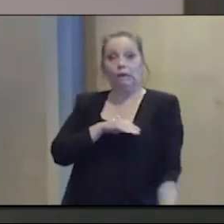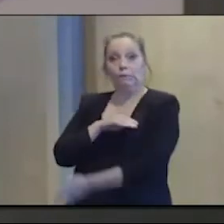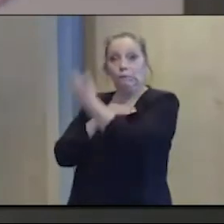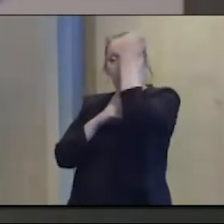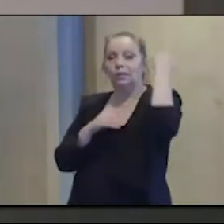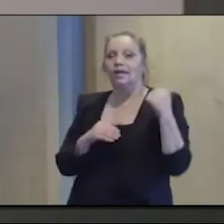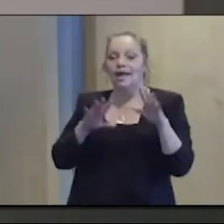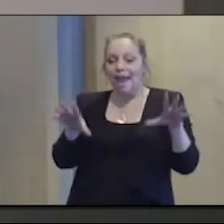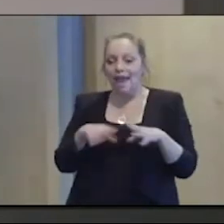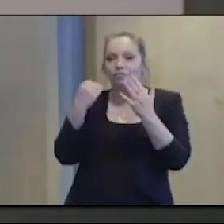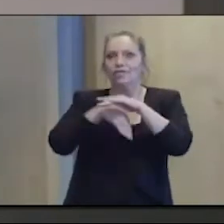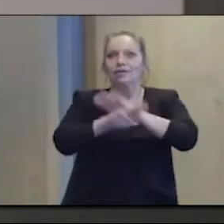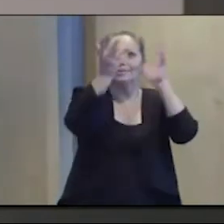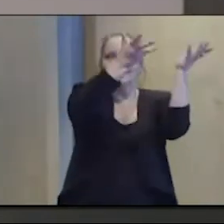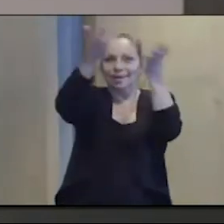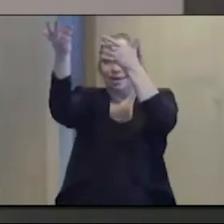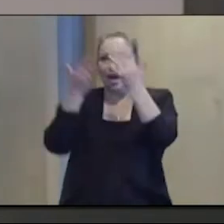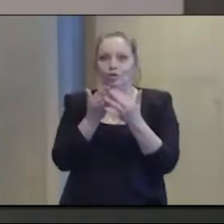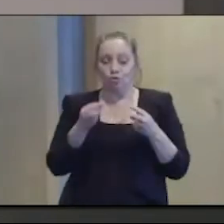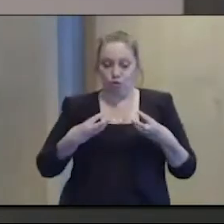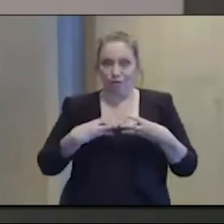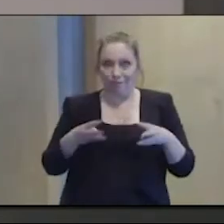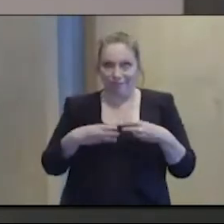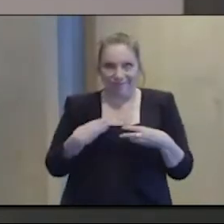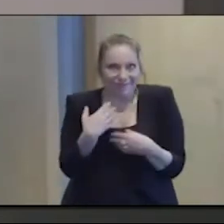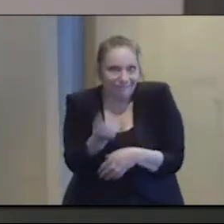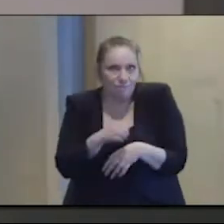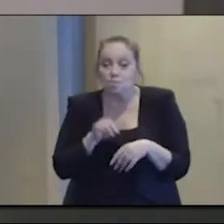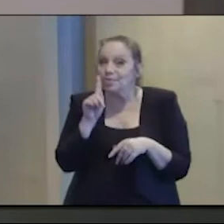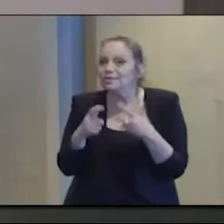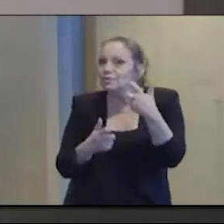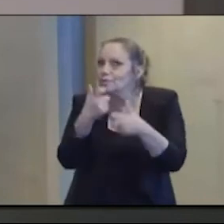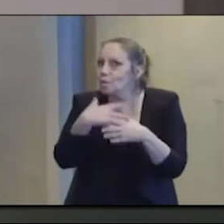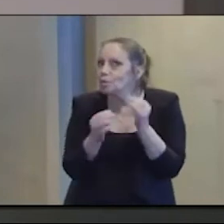all in the cloud and we use Netflix. So if you like this is the problem with technology